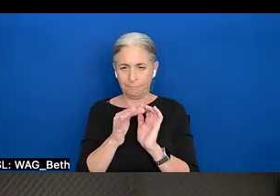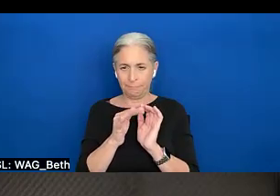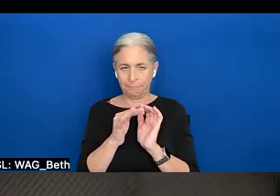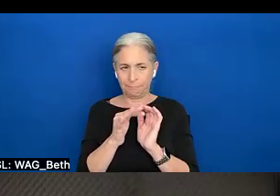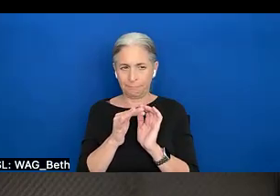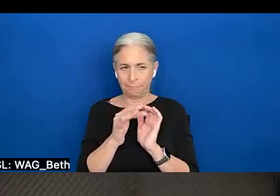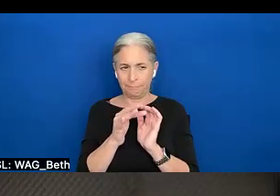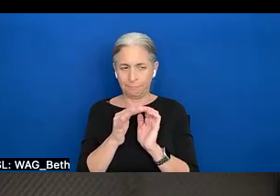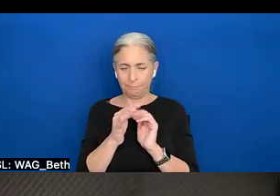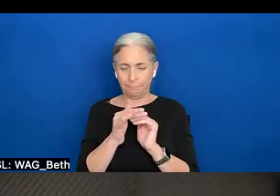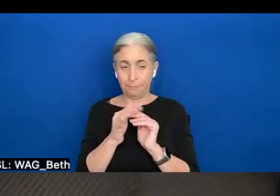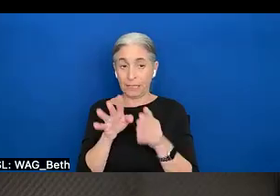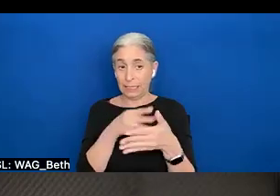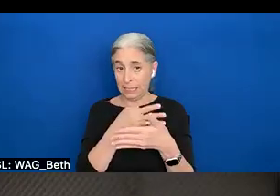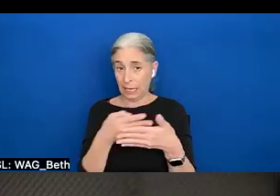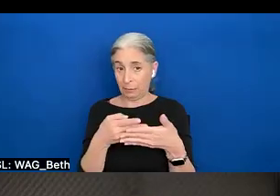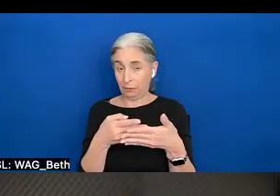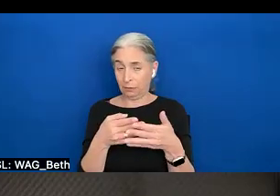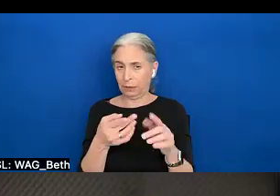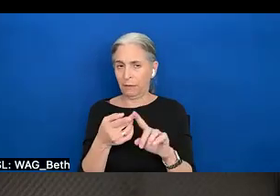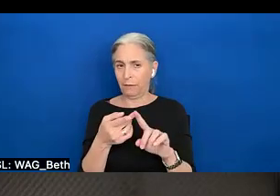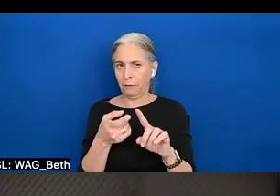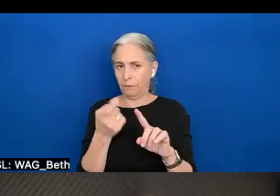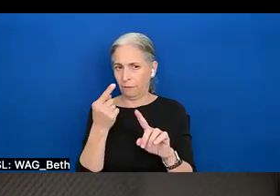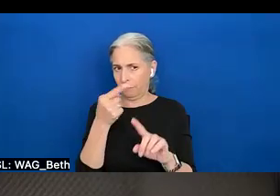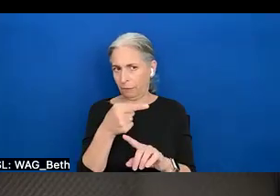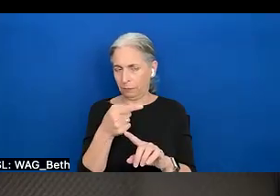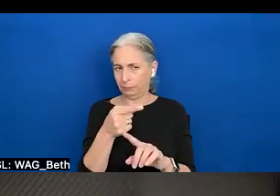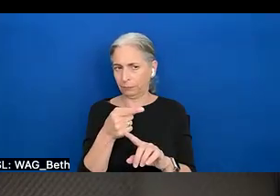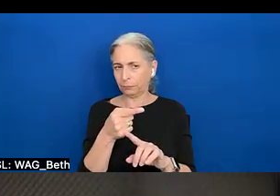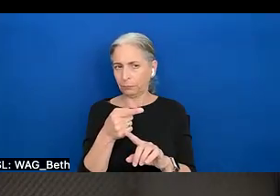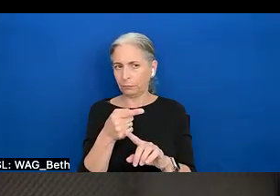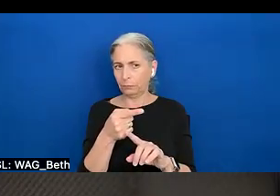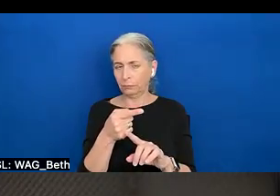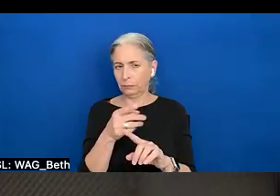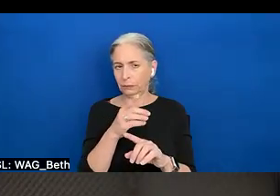Okay. A table, in this case, at least in InDesign, is just a table.